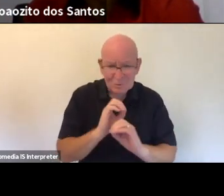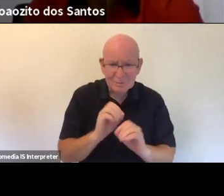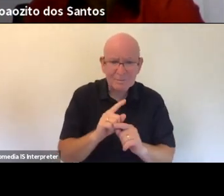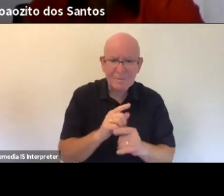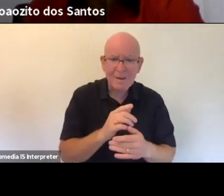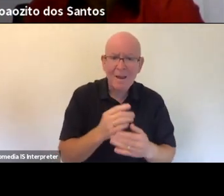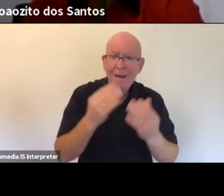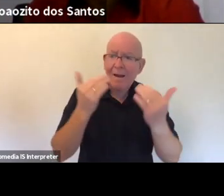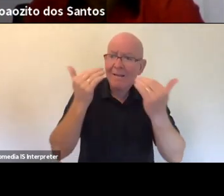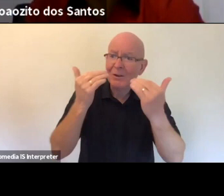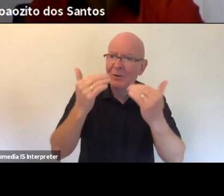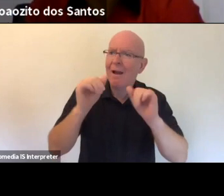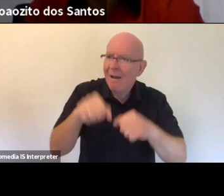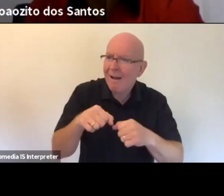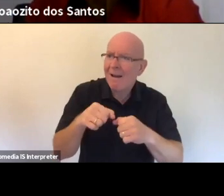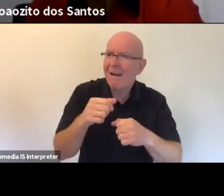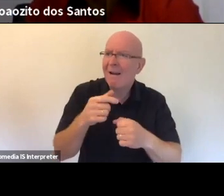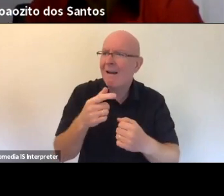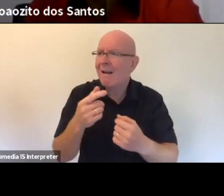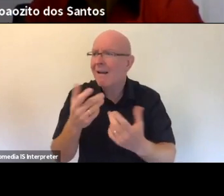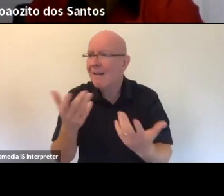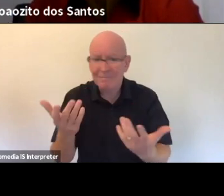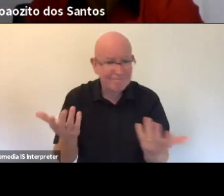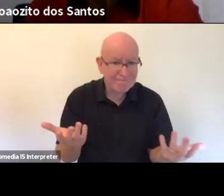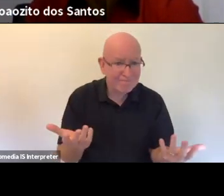Some persons with disability live with extended families but…